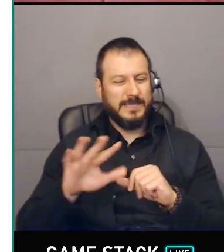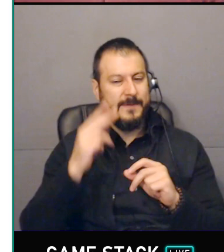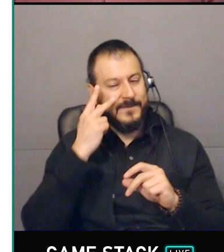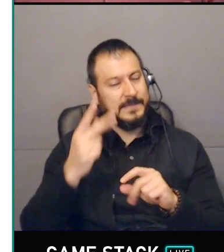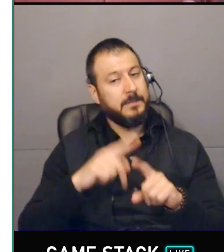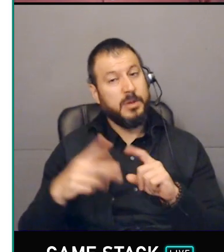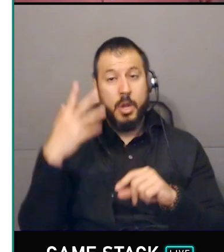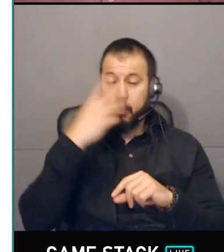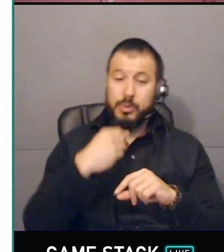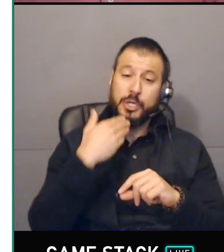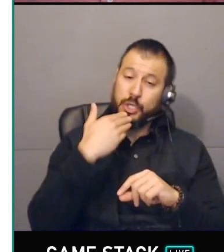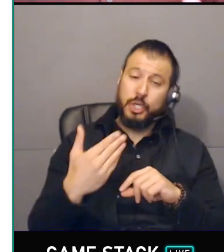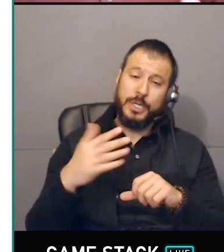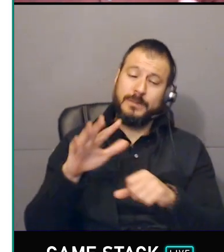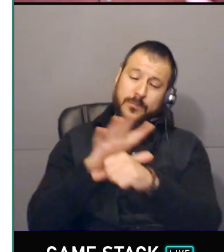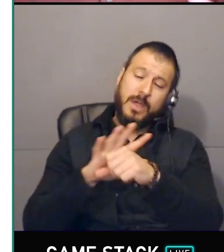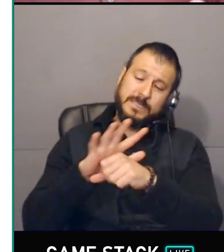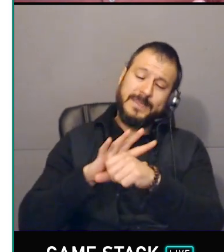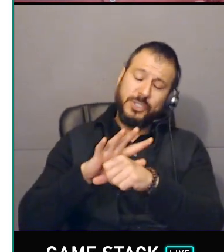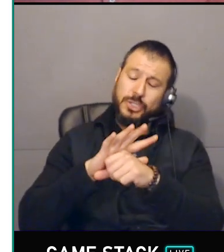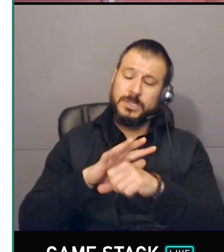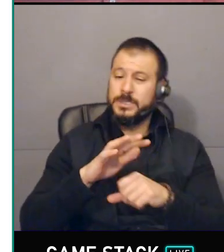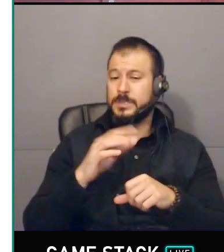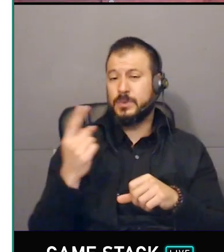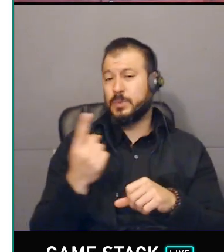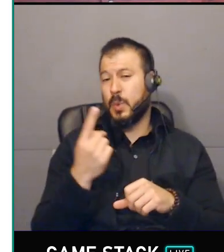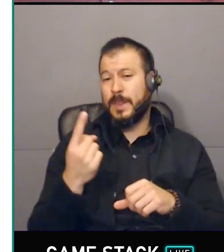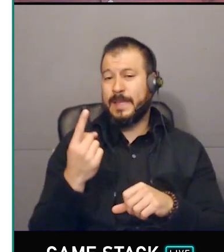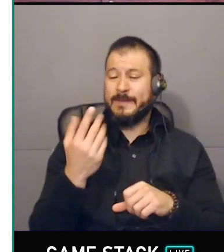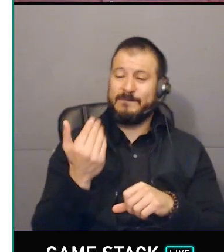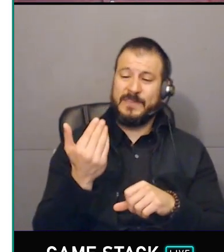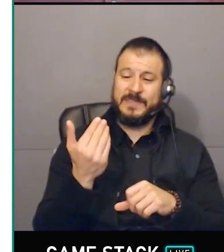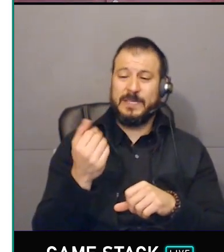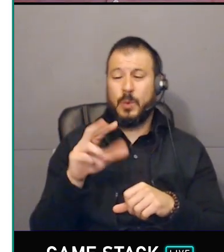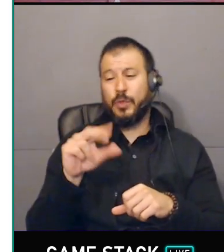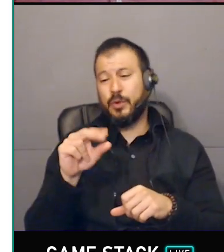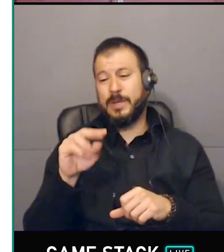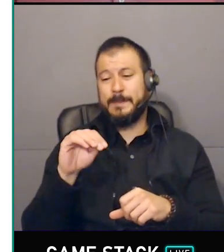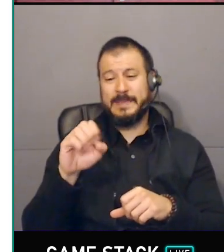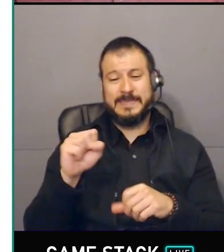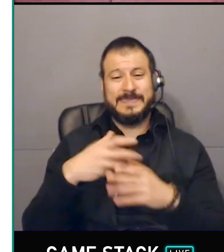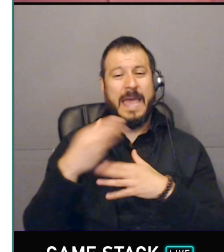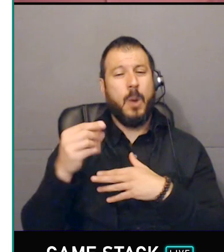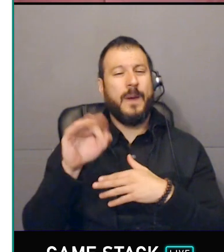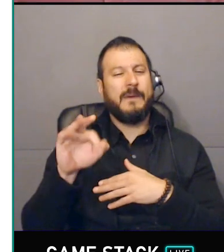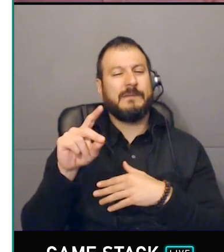but it's a pretty good approximation. I mean, it's only 15 or 30 milliseconds out of date.